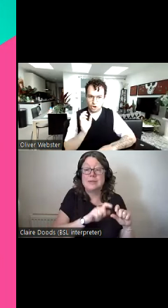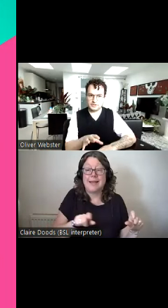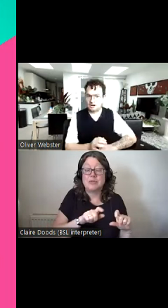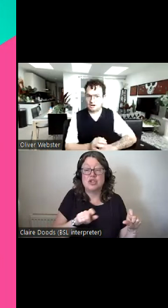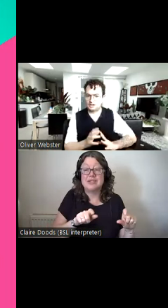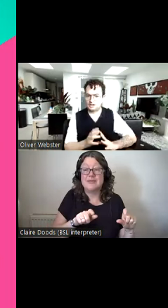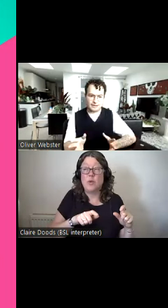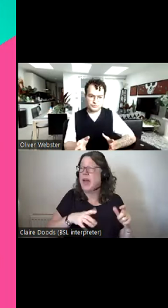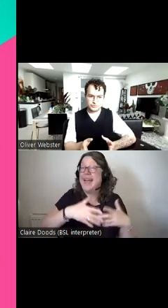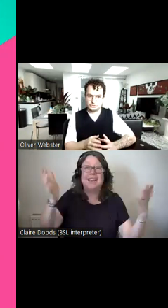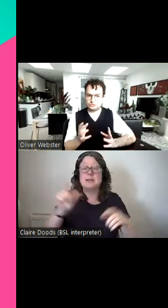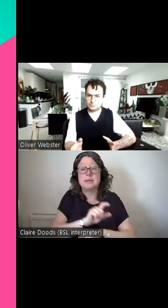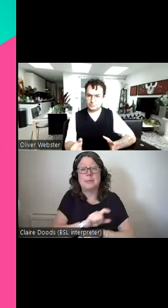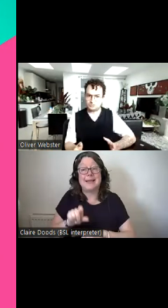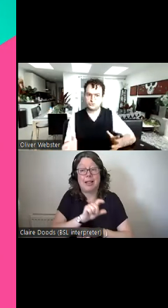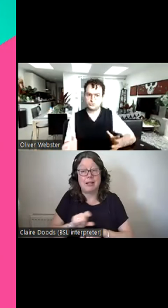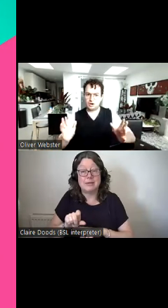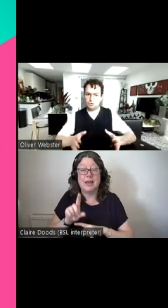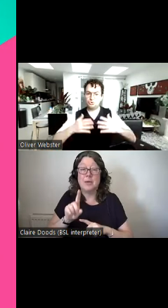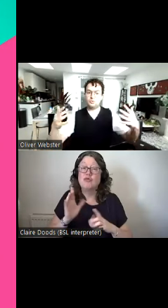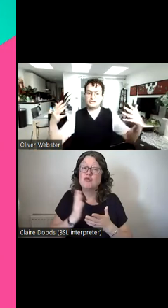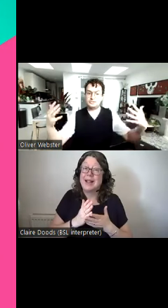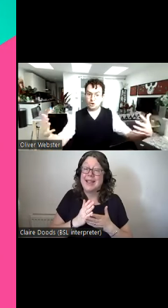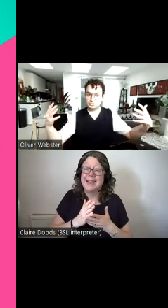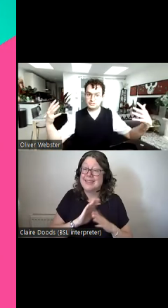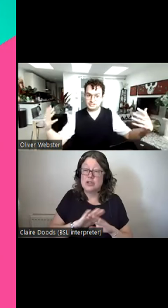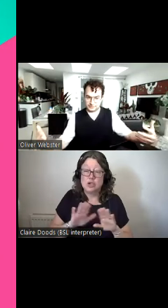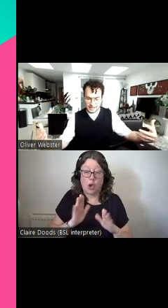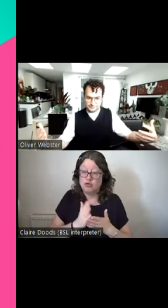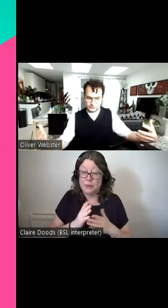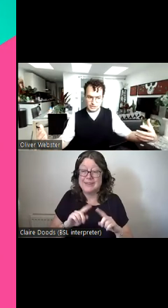Open captions are captions or subtitles that are always on display.